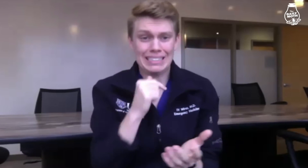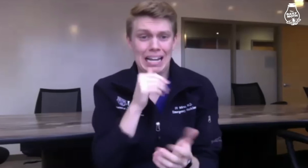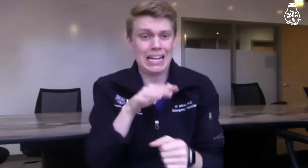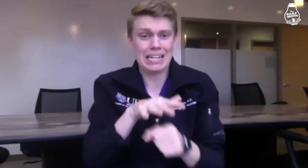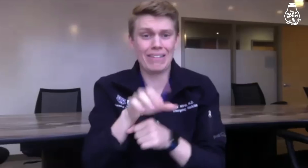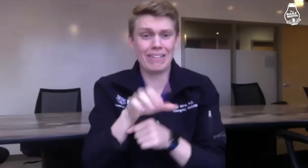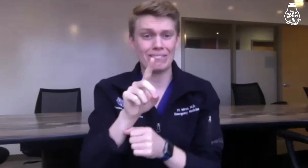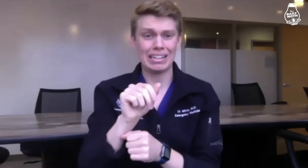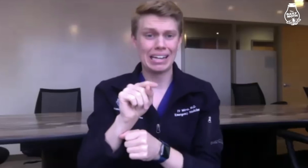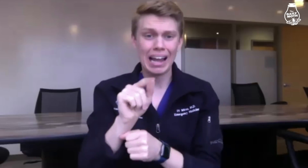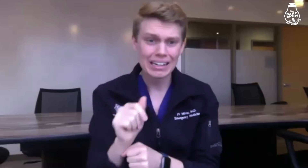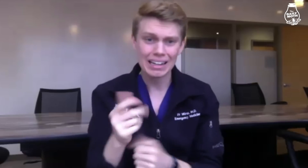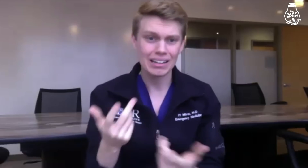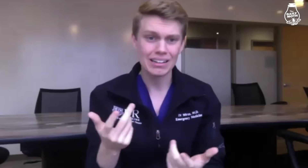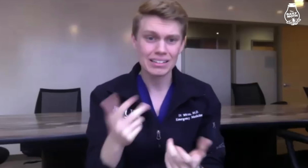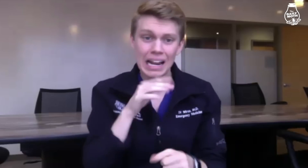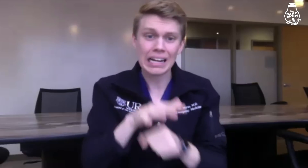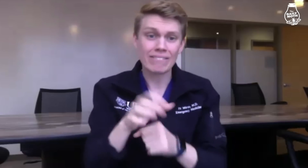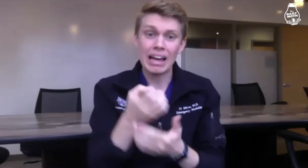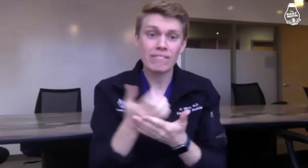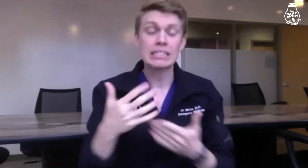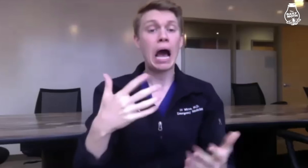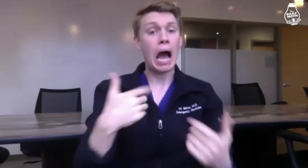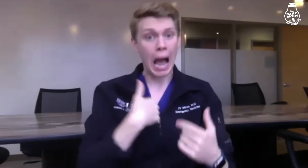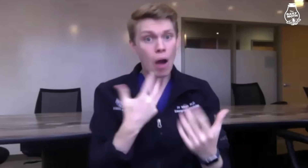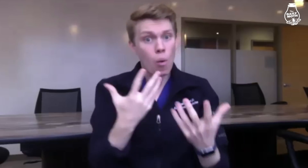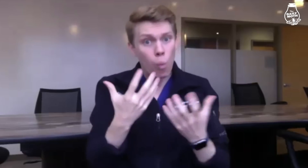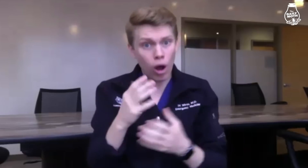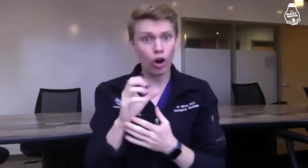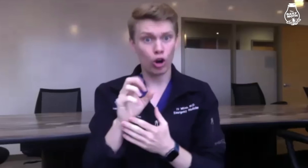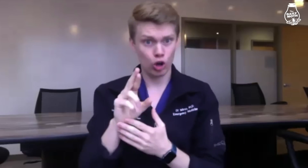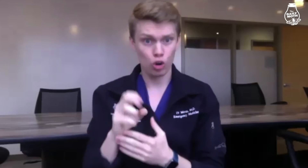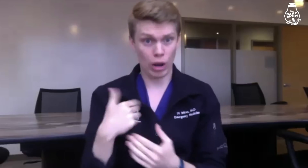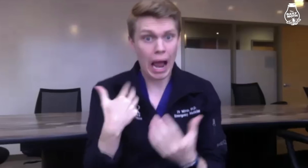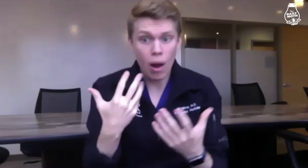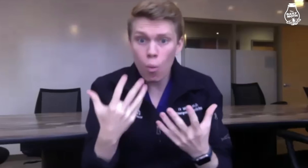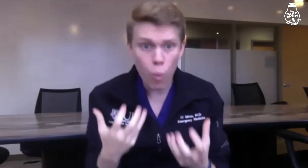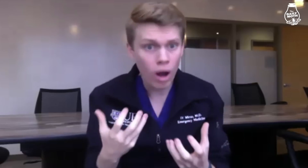there's not enough data. There's not enough evidence. I want a cure.